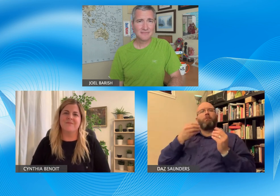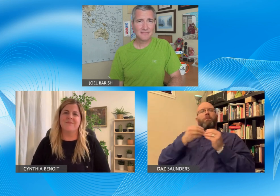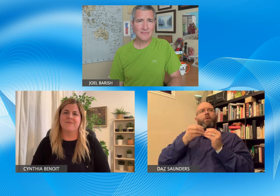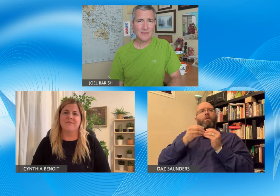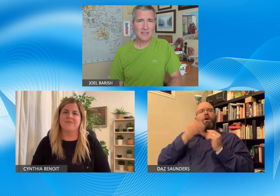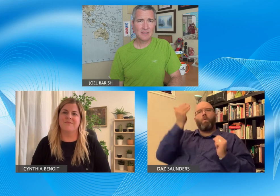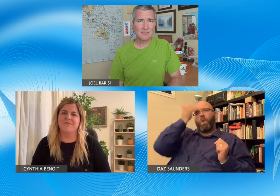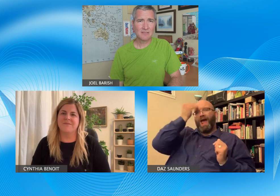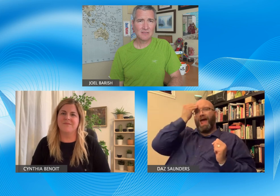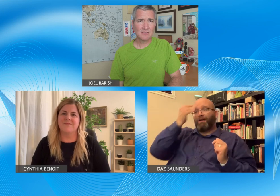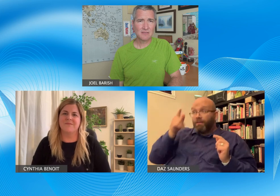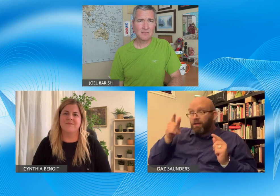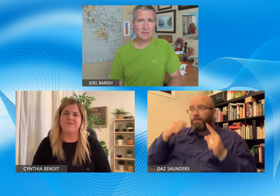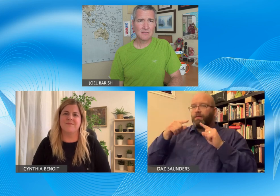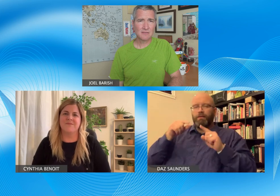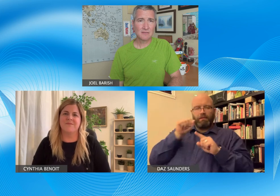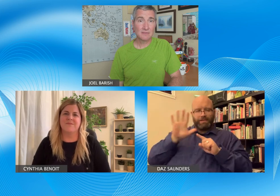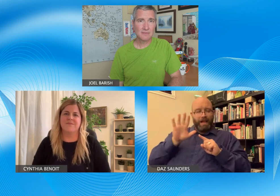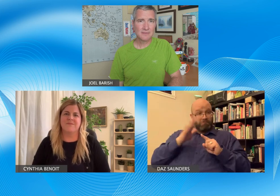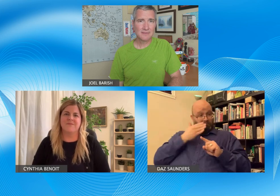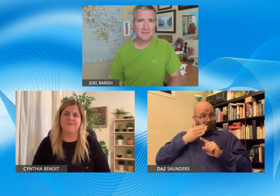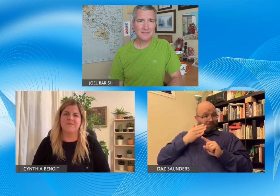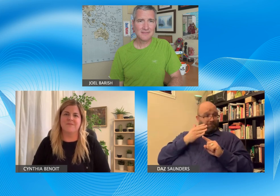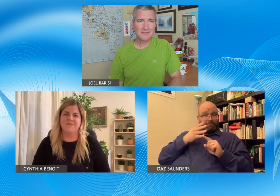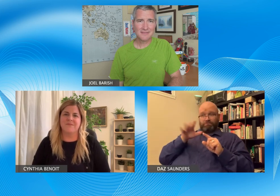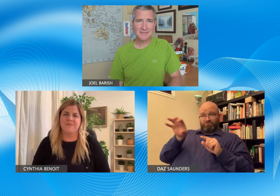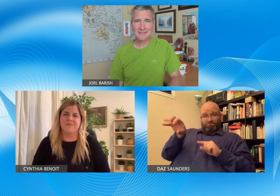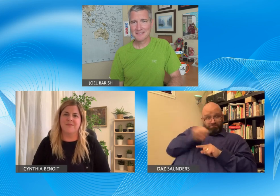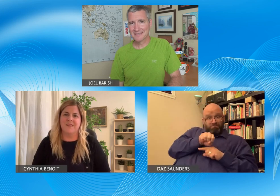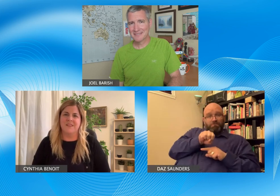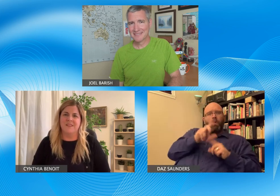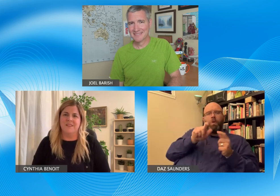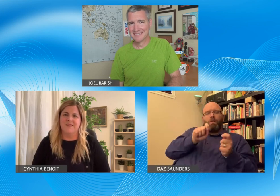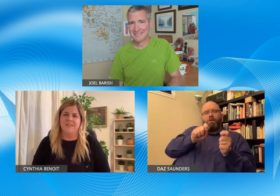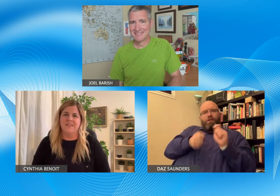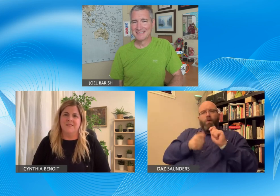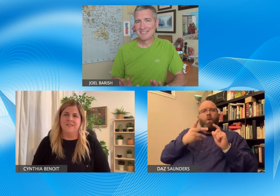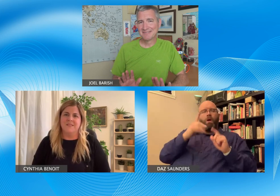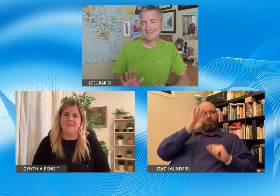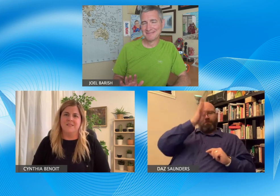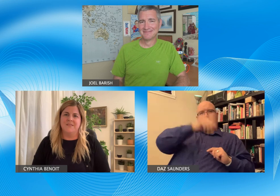Nevertheless, we are highly aware there are discussions within the community on whether we should